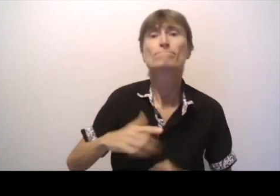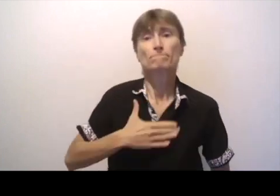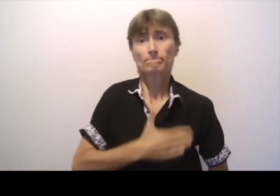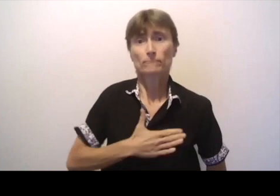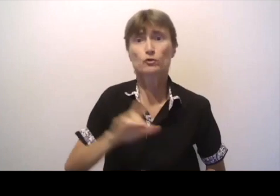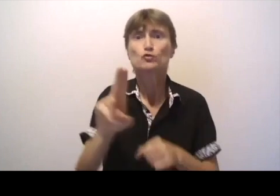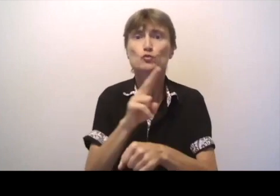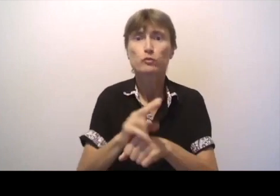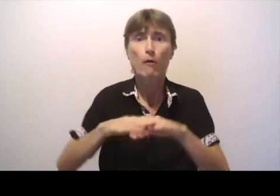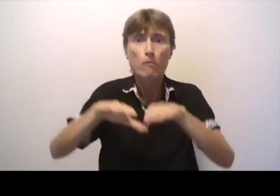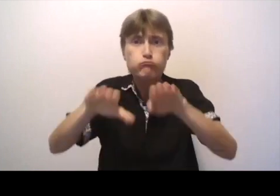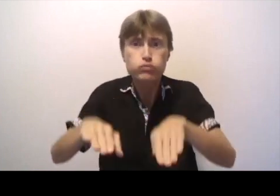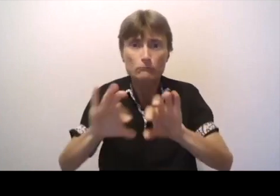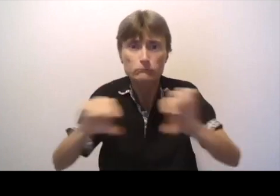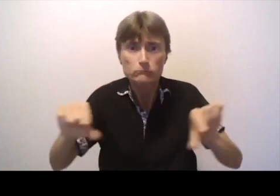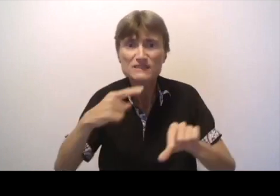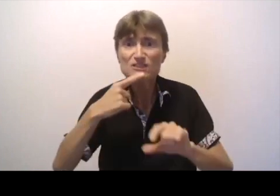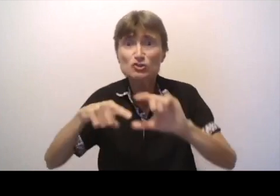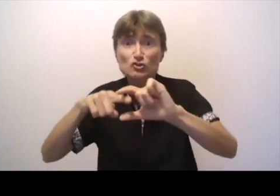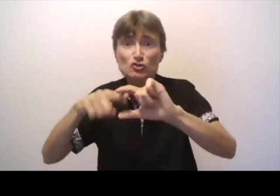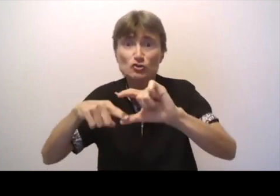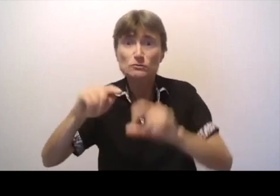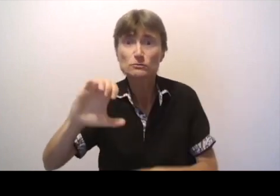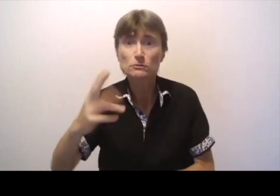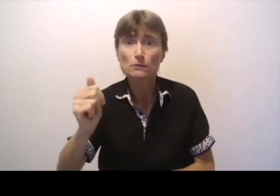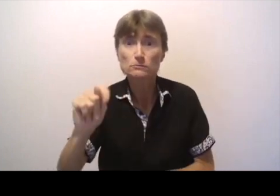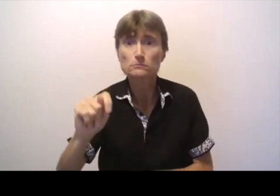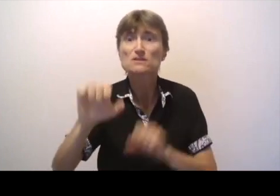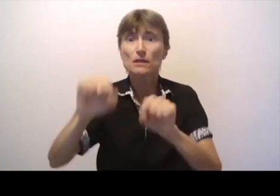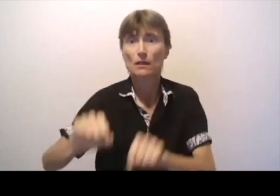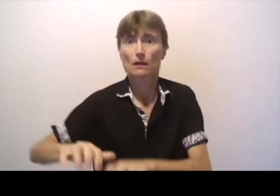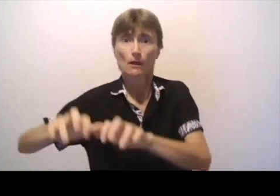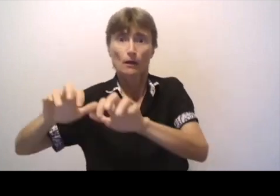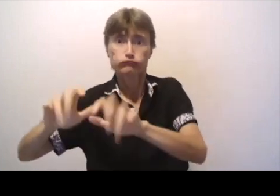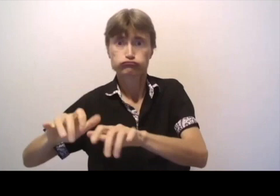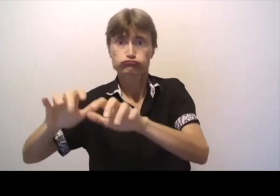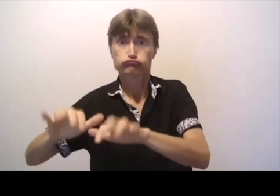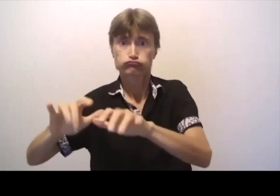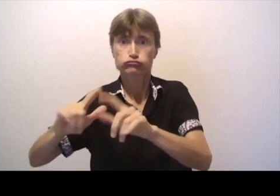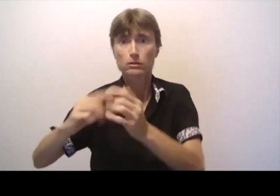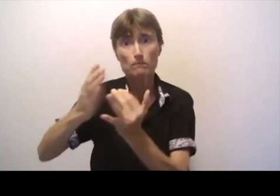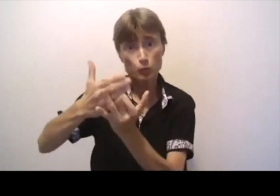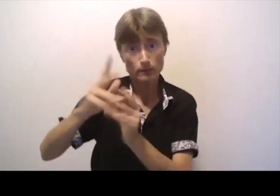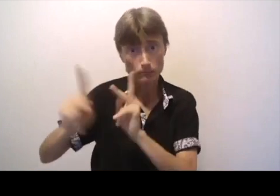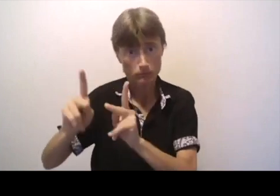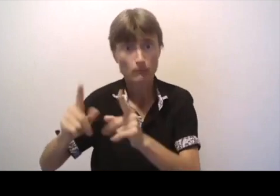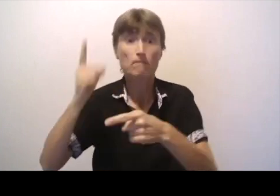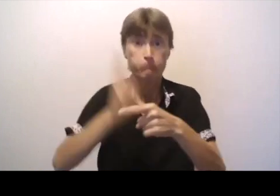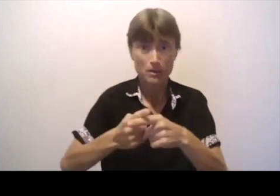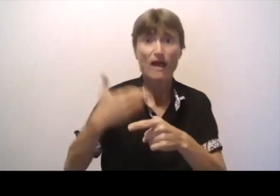also use the questions feature to ask our guests questions and we do have a q and a session today with our